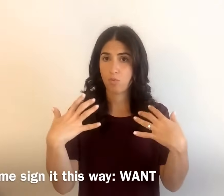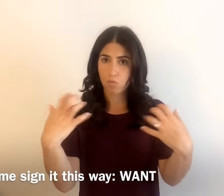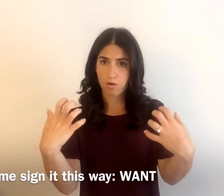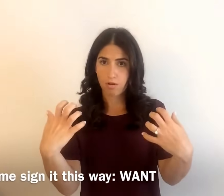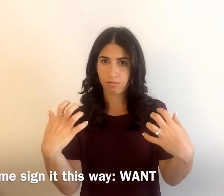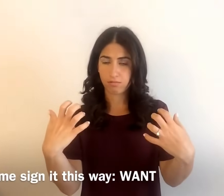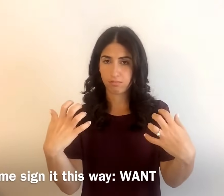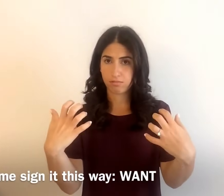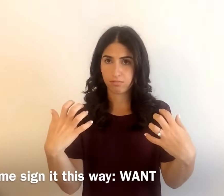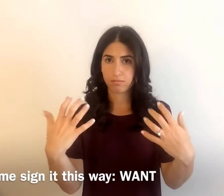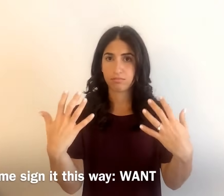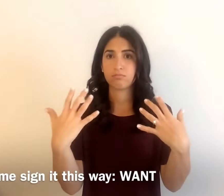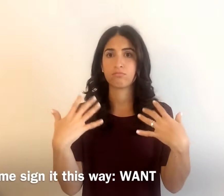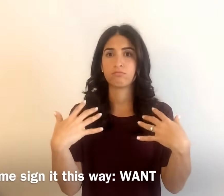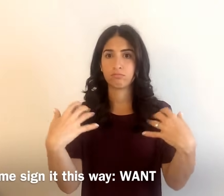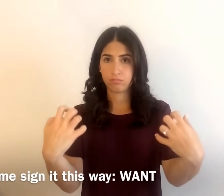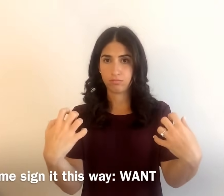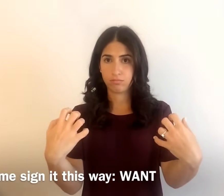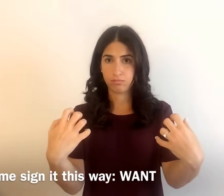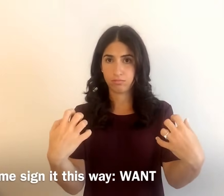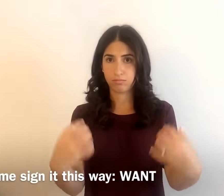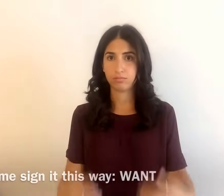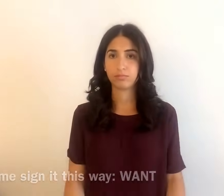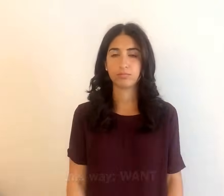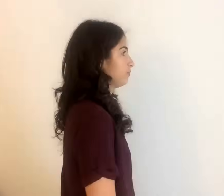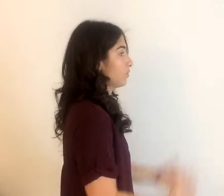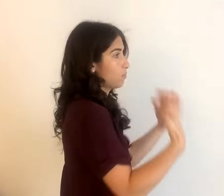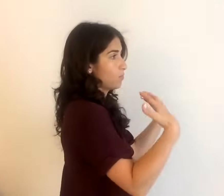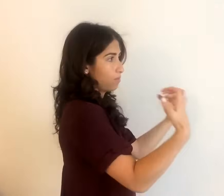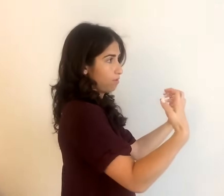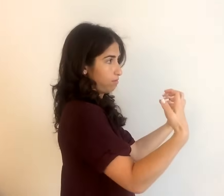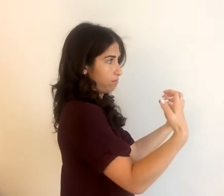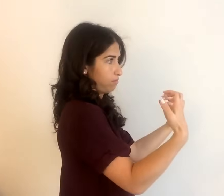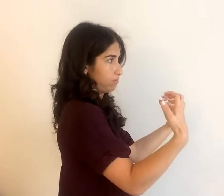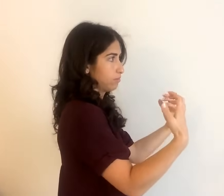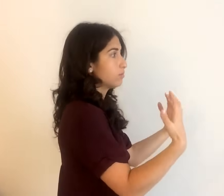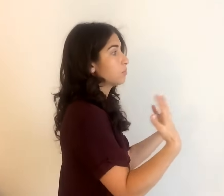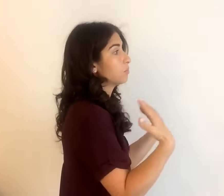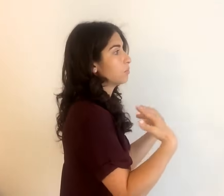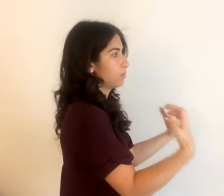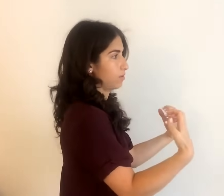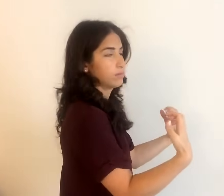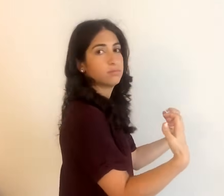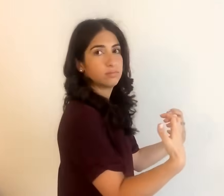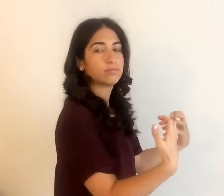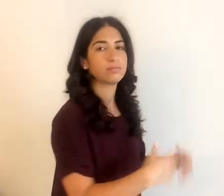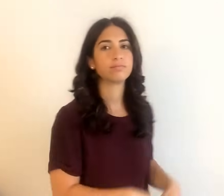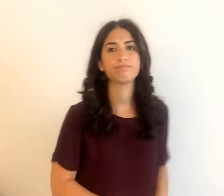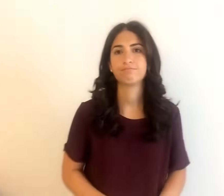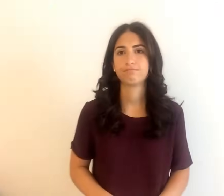some people sign it this way: WANT. kind of goes outward: WANT